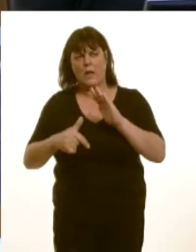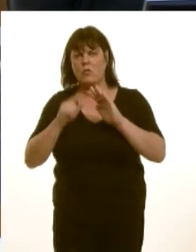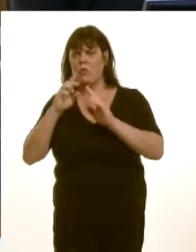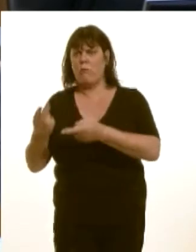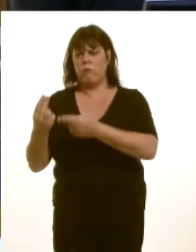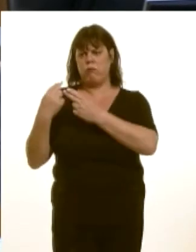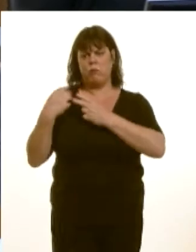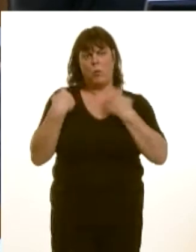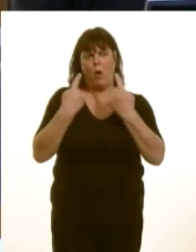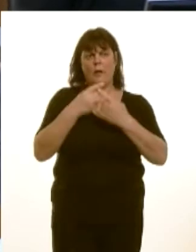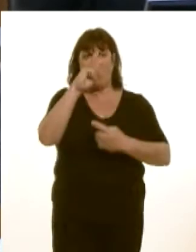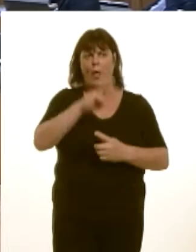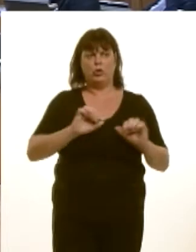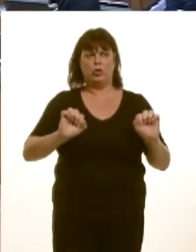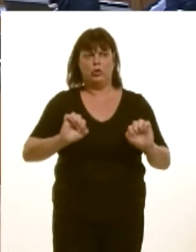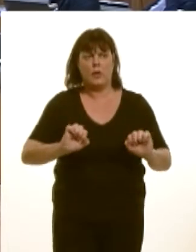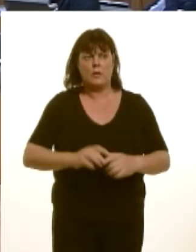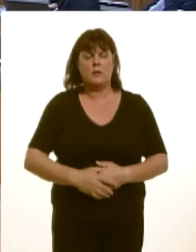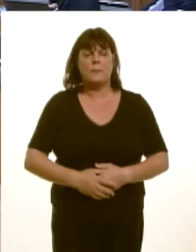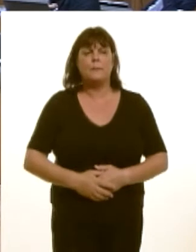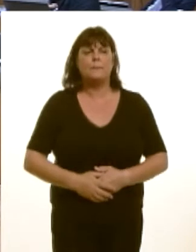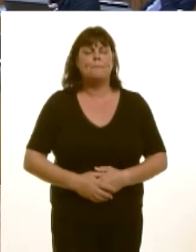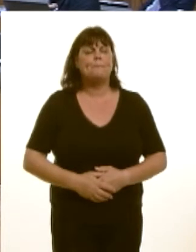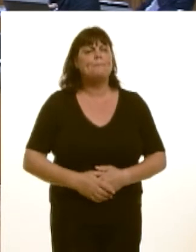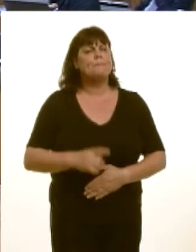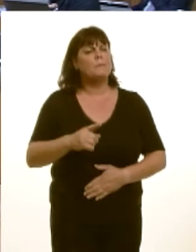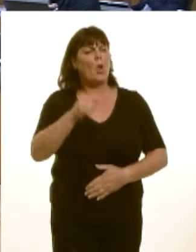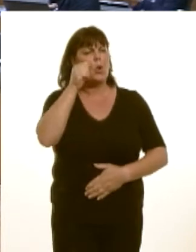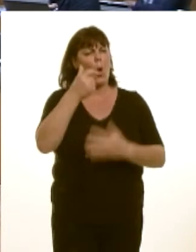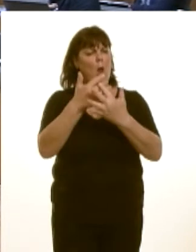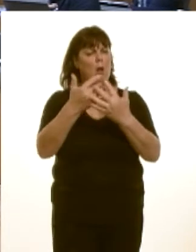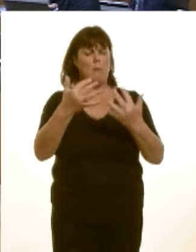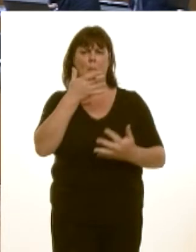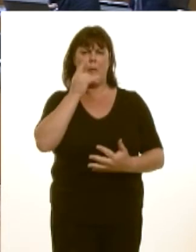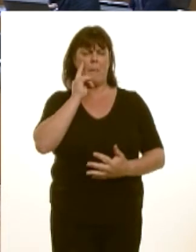Leanne Wood: Among the many concerns raised by members of the public is the Department